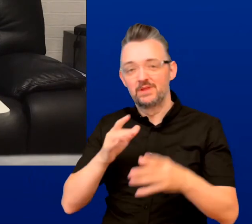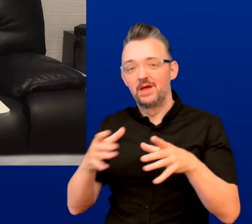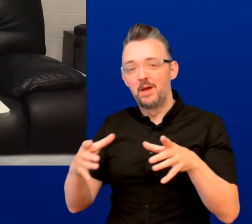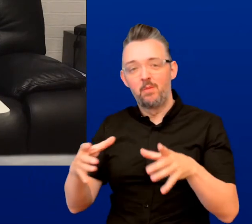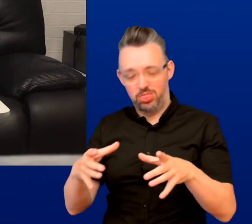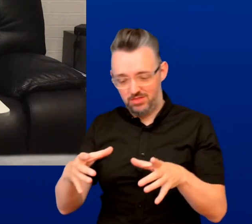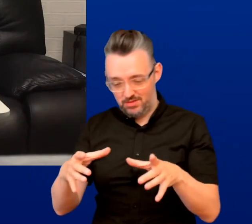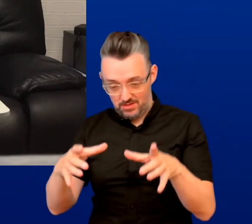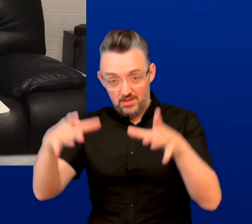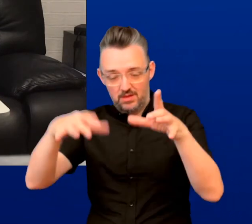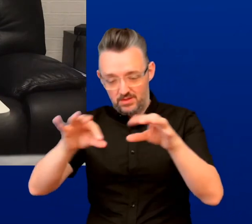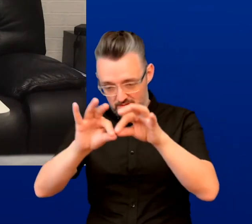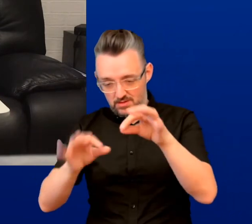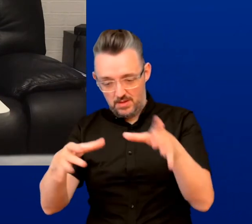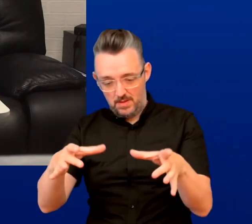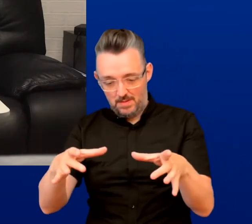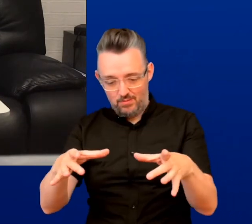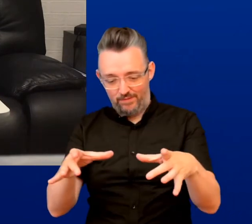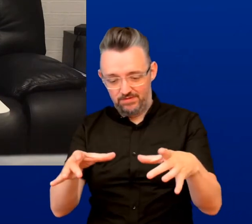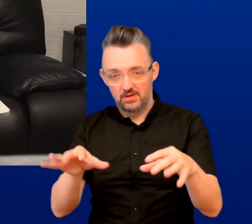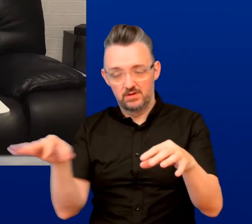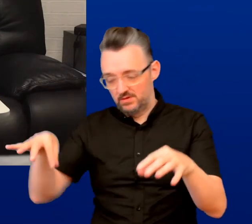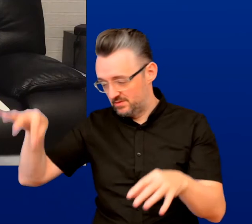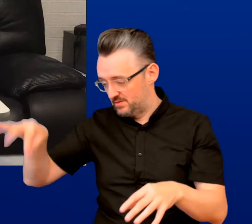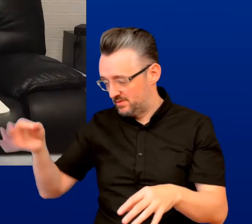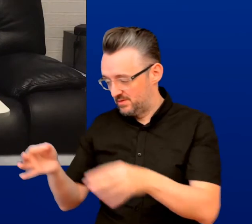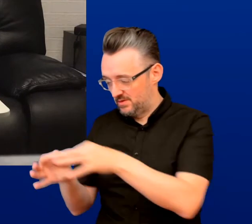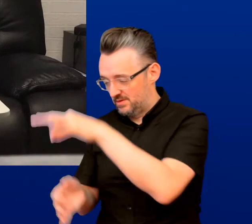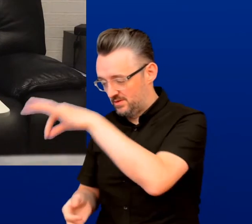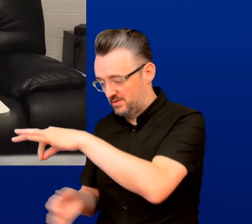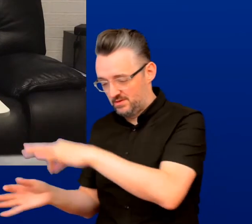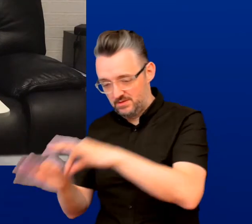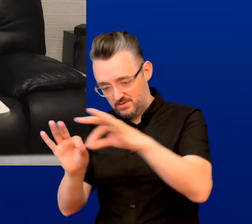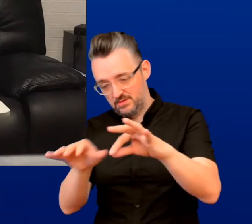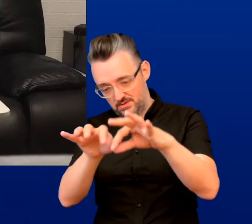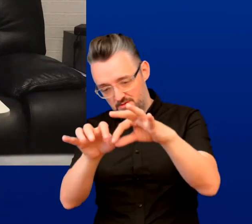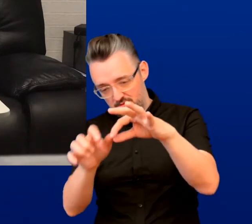and I'm just putting the paper down, around the curves.